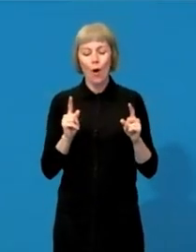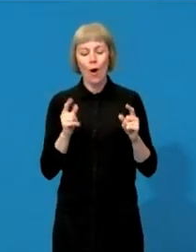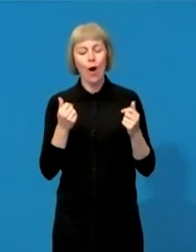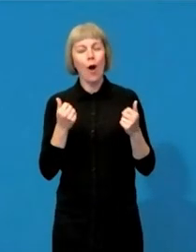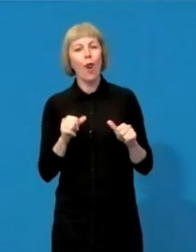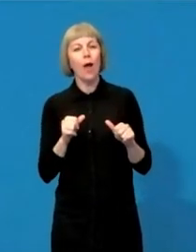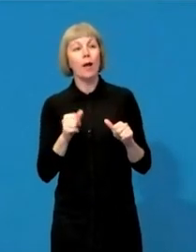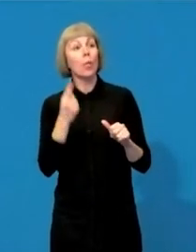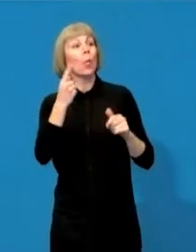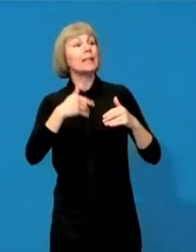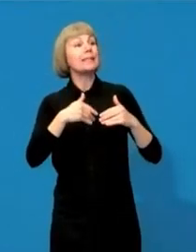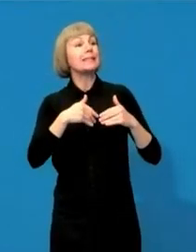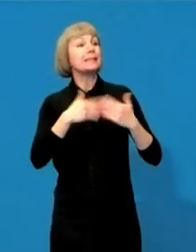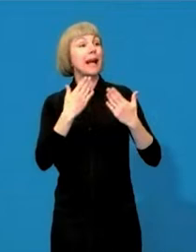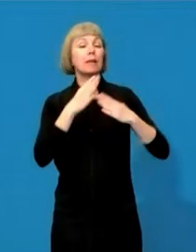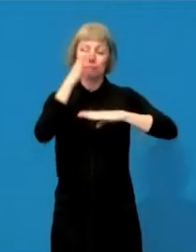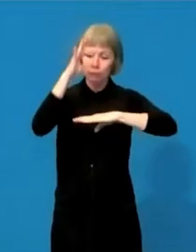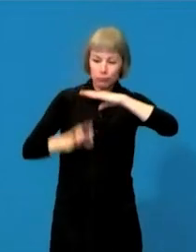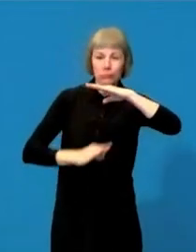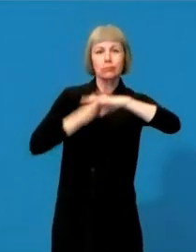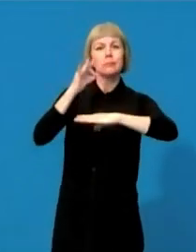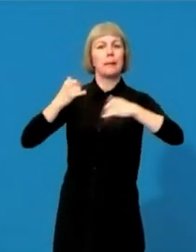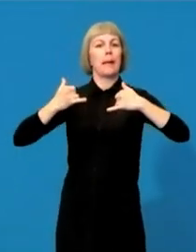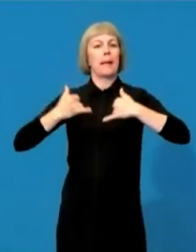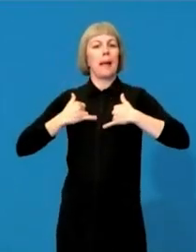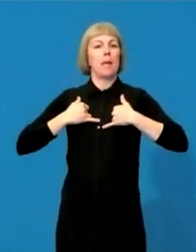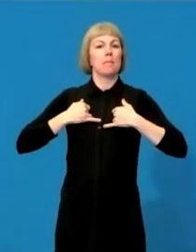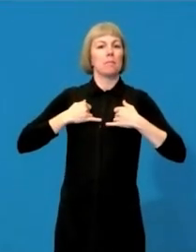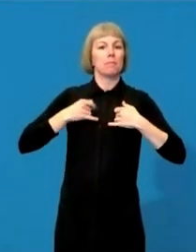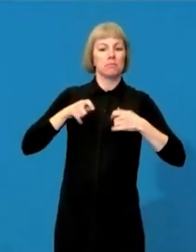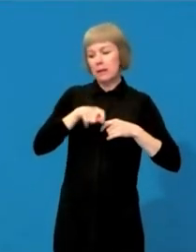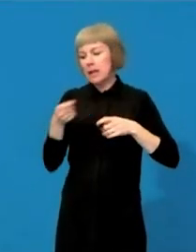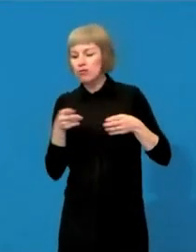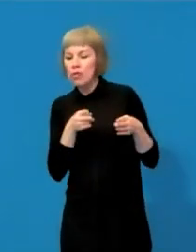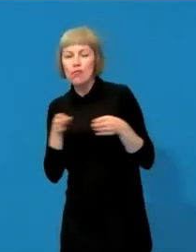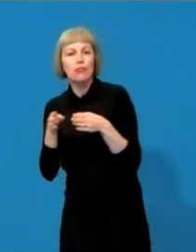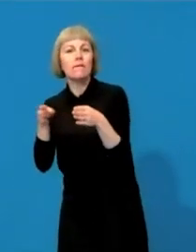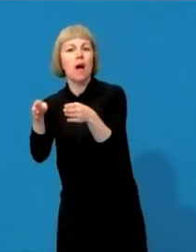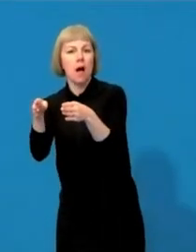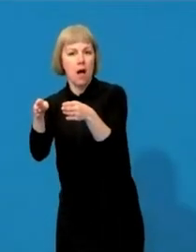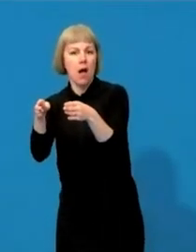like a day - at least a night out on the river on, you know, like, just me and my girlfriend, and you know, just going out fishing.